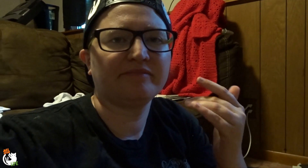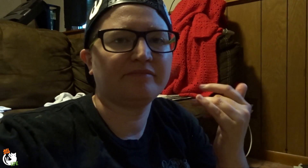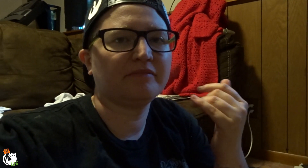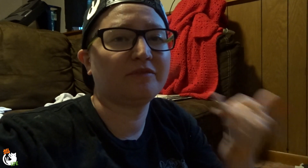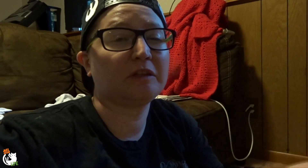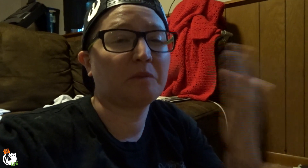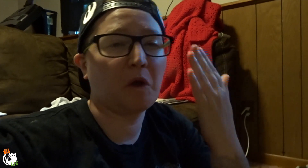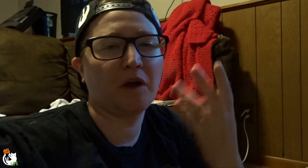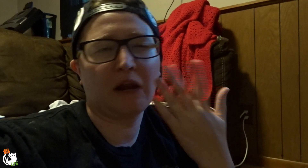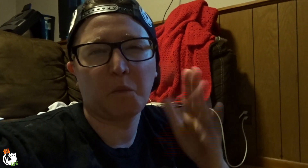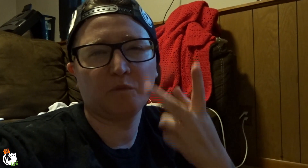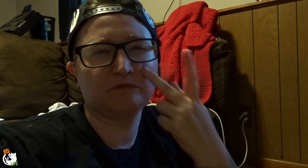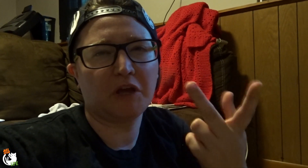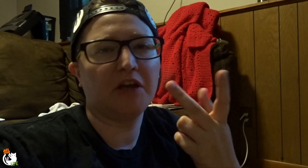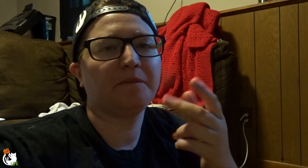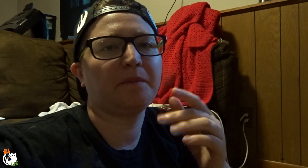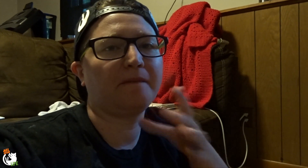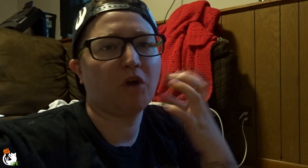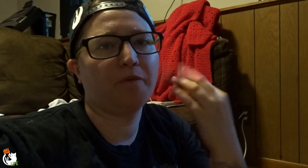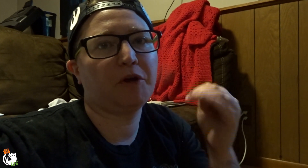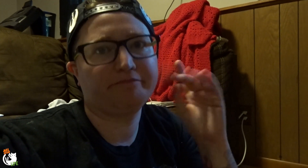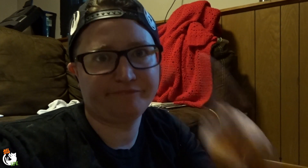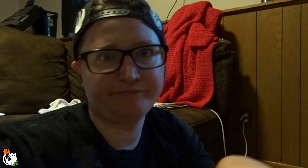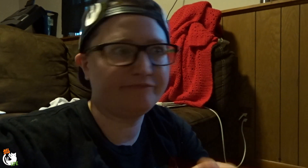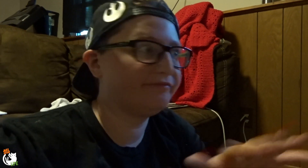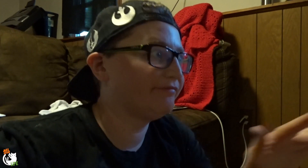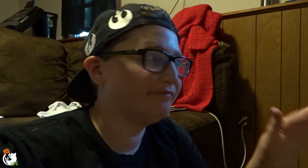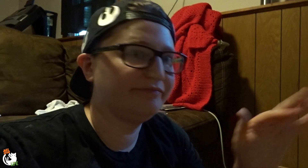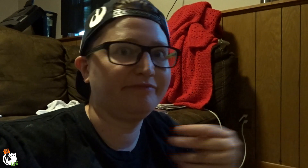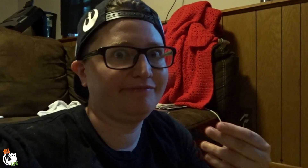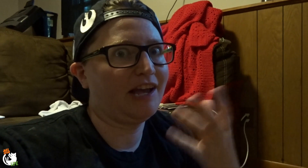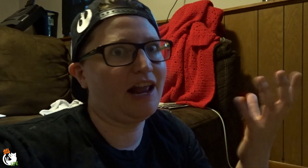And... this morning I don't know if you saw but we went to the farmer's market.